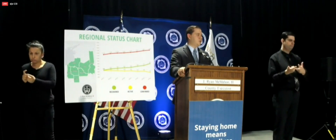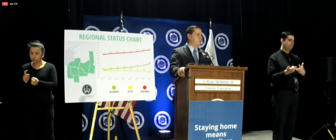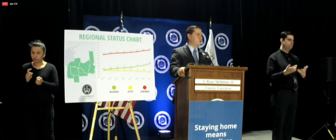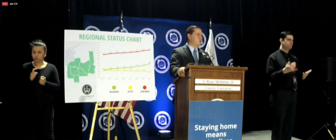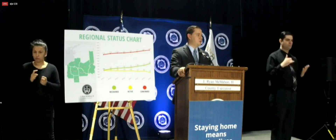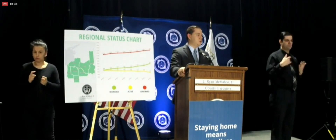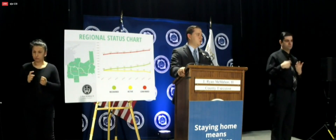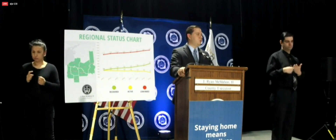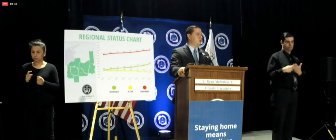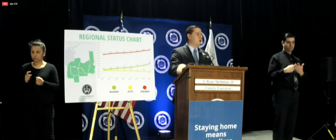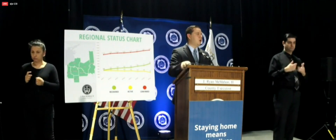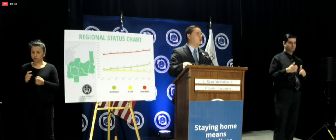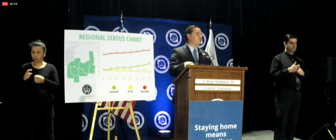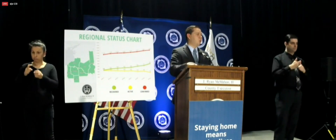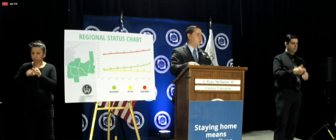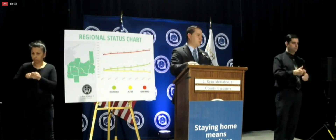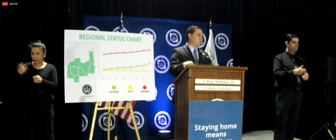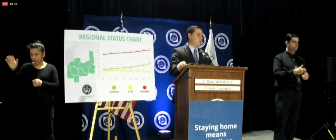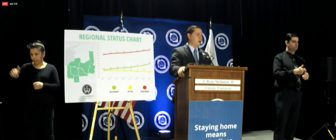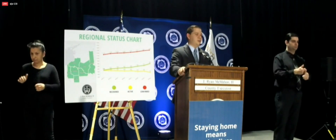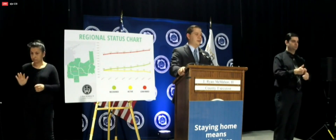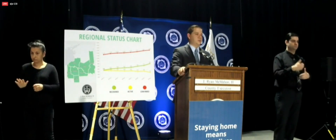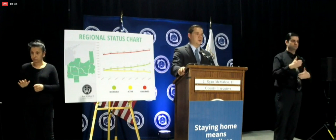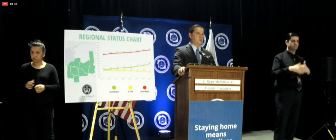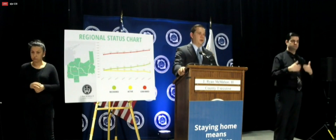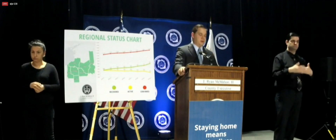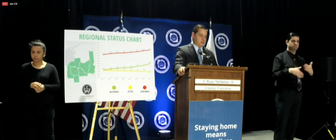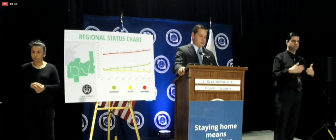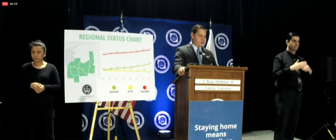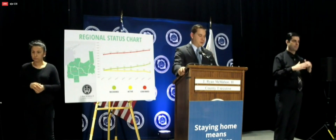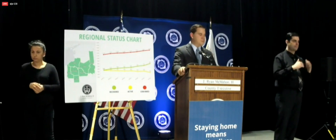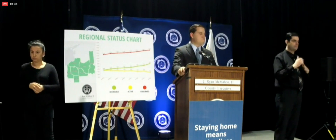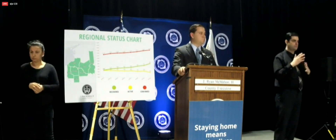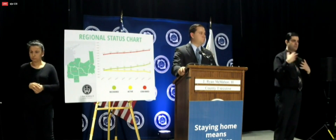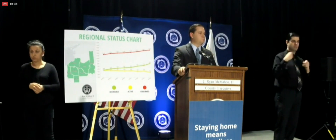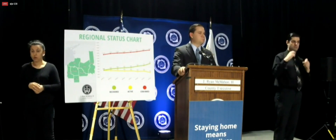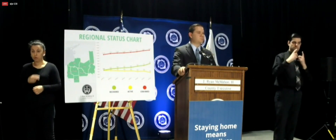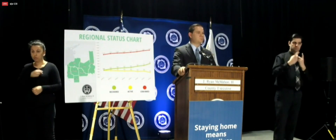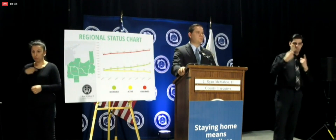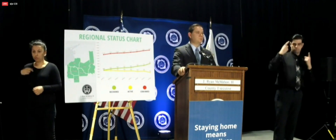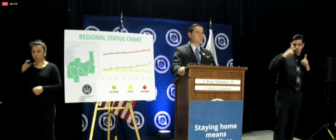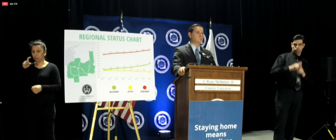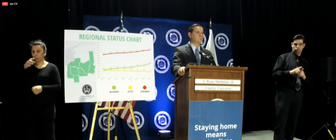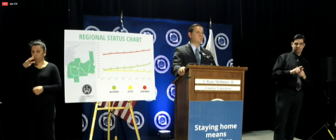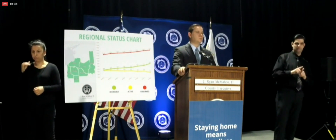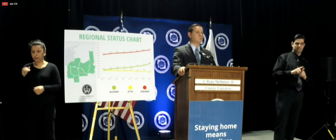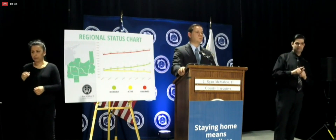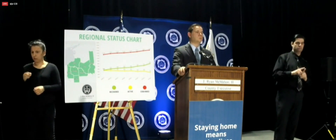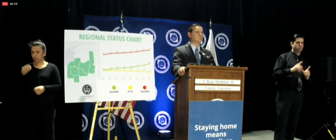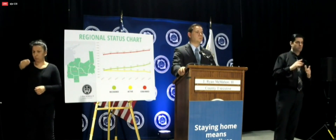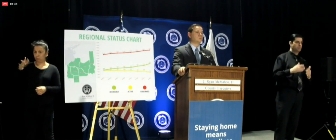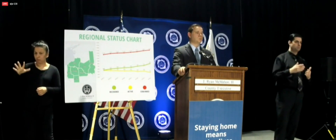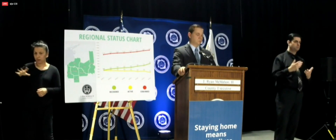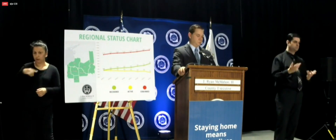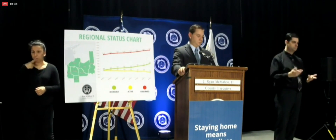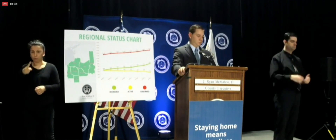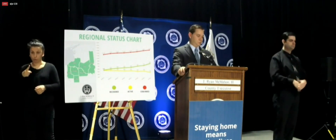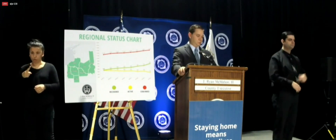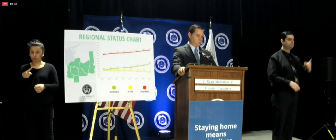THAT HAS BEEN COMING UP, AND, WE'RE NOT DOING ANYTHING THAT OUR HEALTH COMMISSIONERS WOULD BE UNCOMFORTABLE WITH. I THINK THAT'S WHAT EVERYBODY NEEDS TO UNDERSTAND.